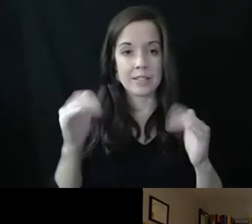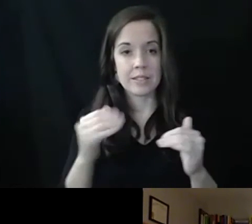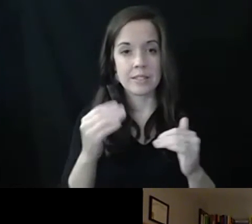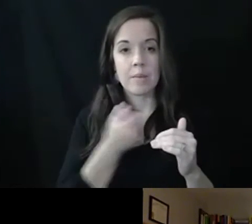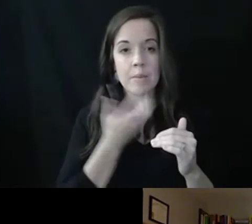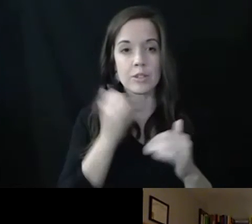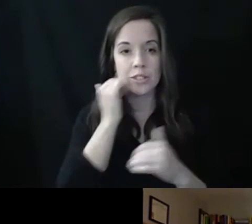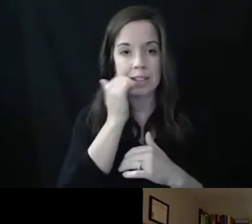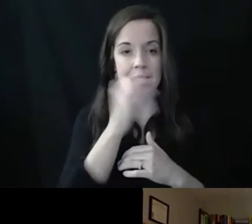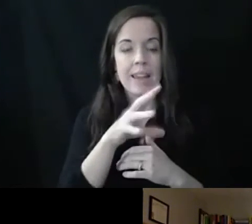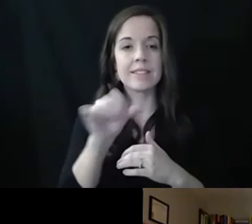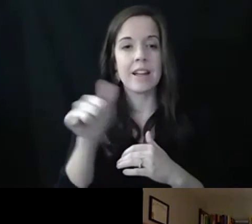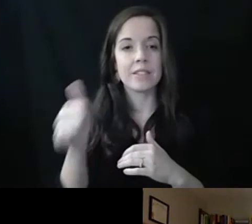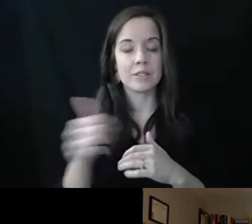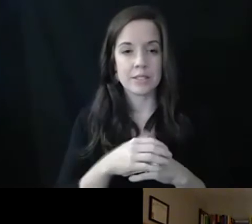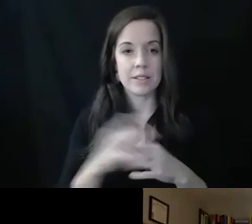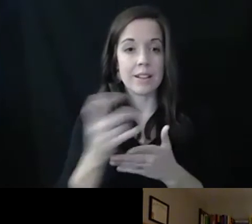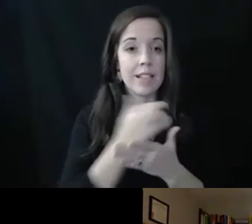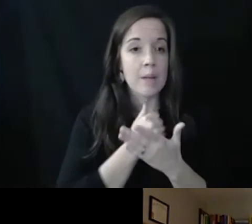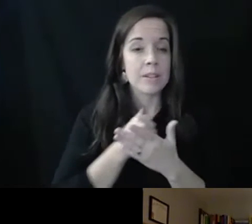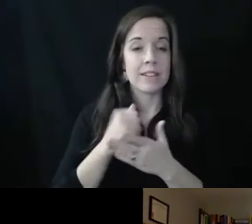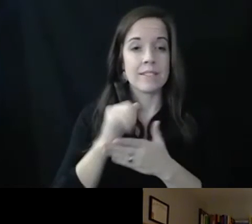while her collaborative writing with the poet Amy Ash appears in BOAAT,